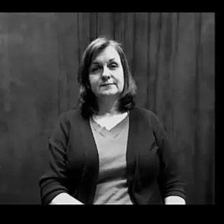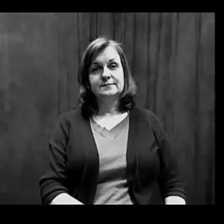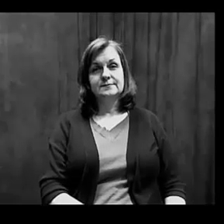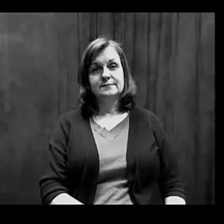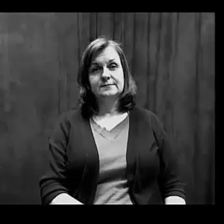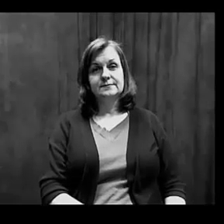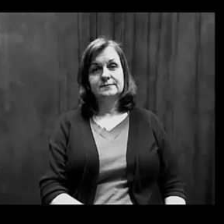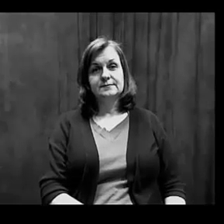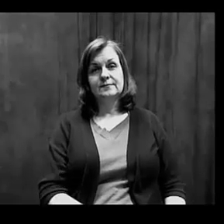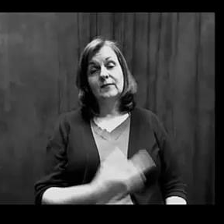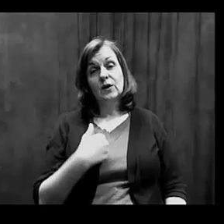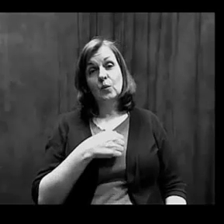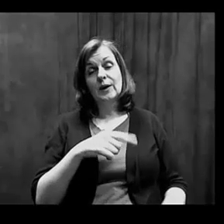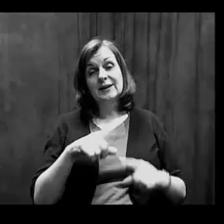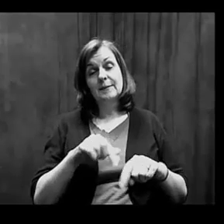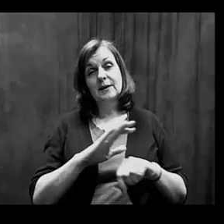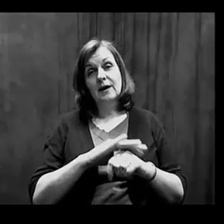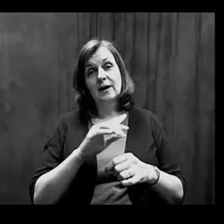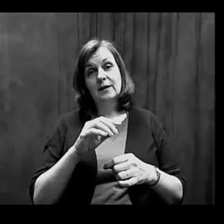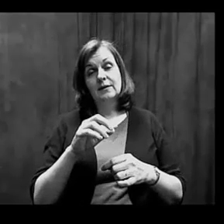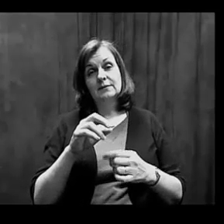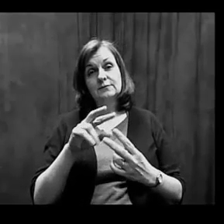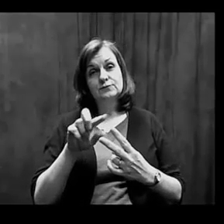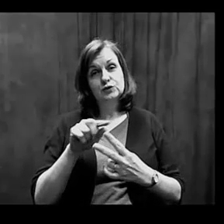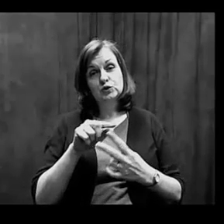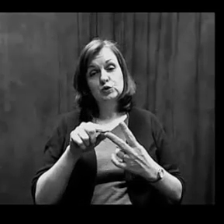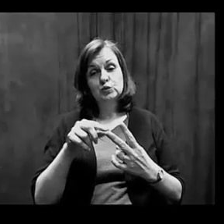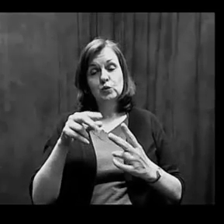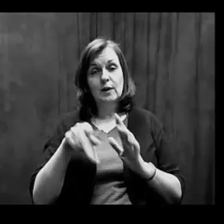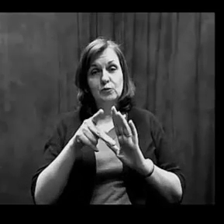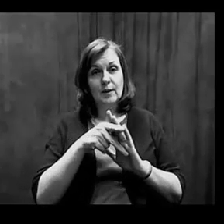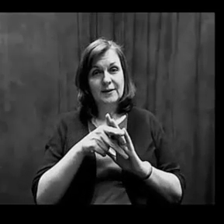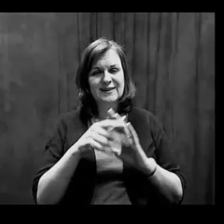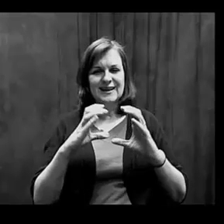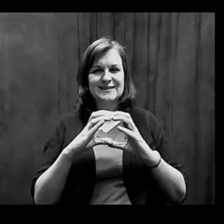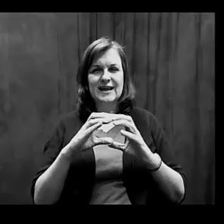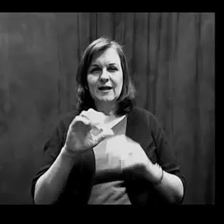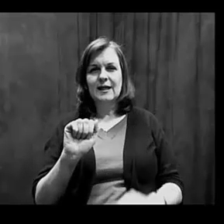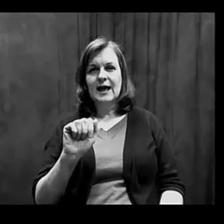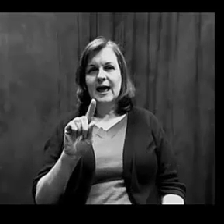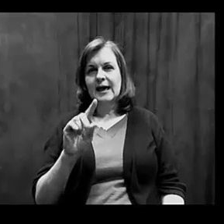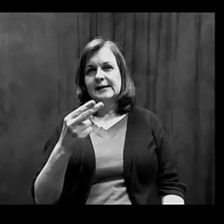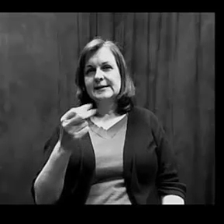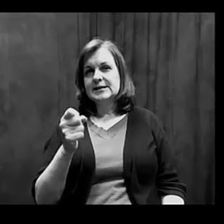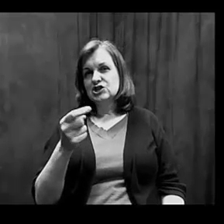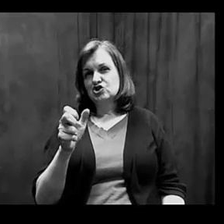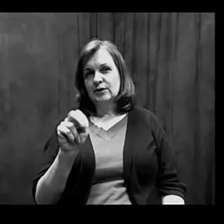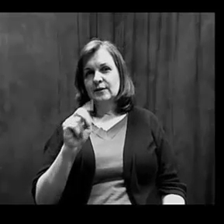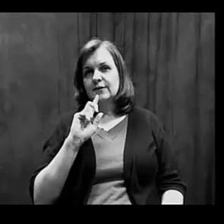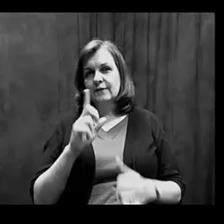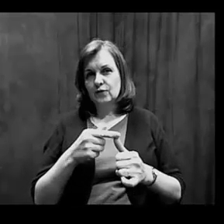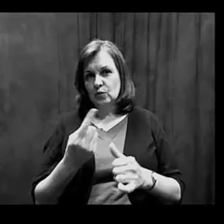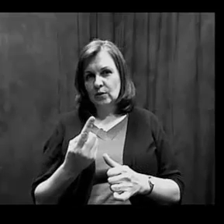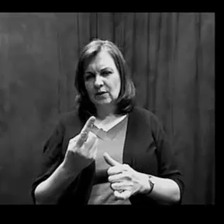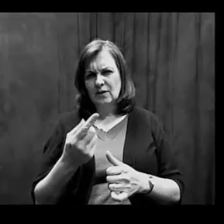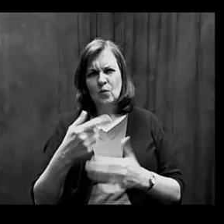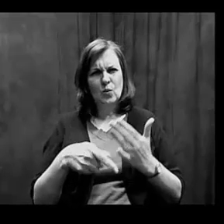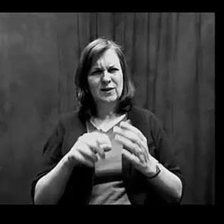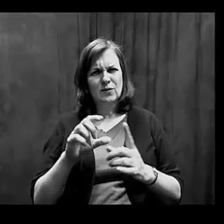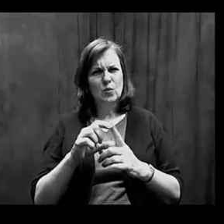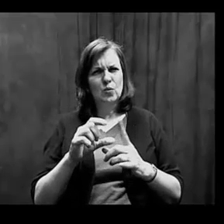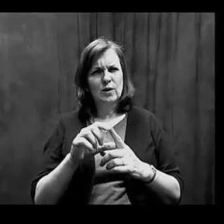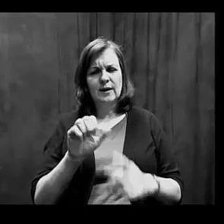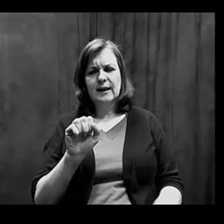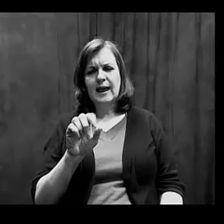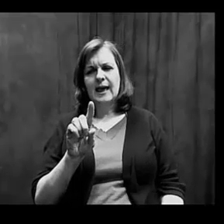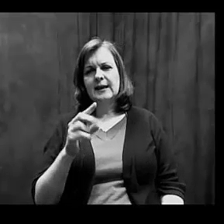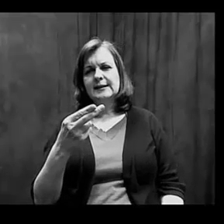we're dependent on a couple of properties cell adhesion being the first what does adhesion mean